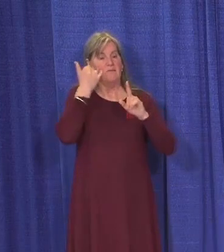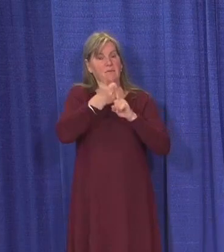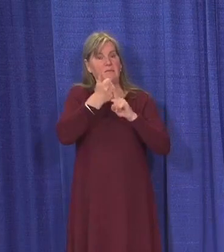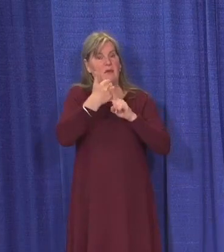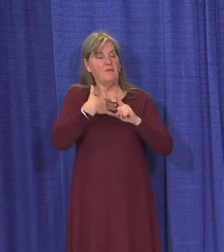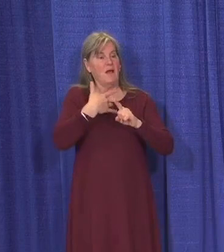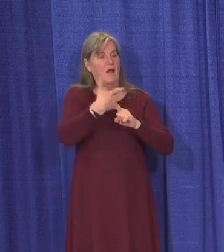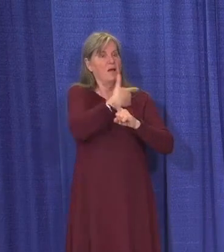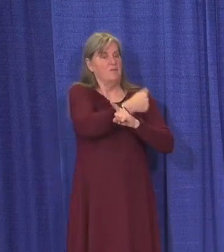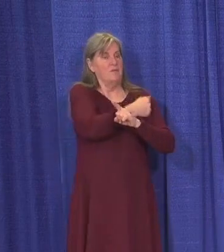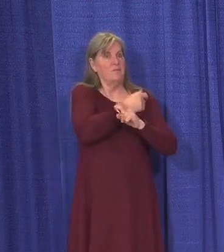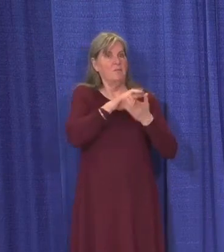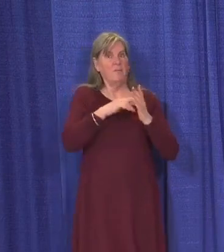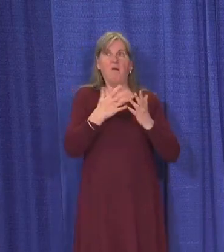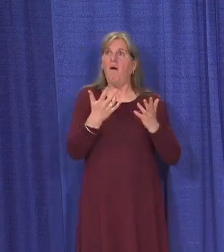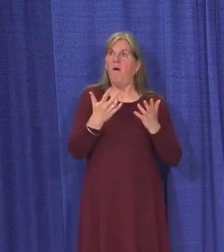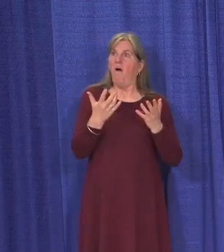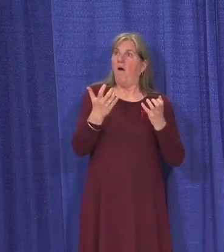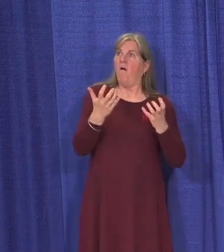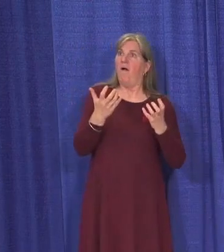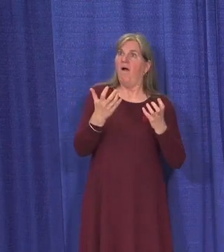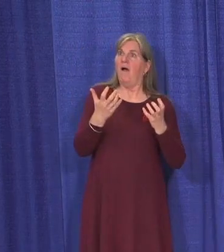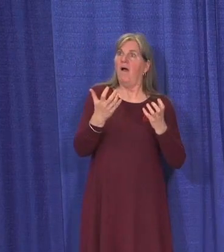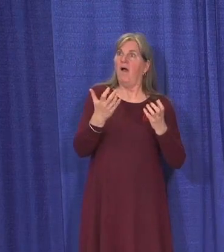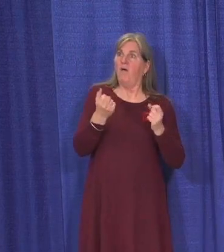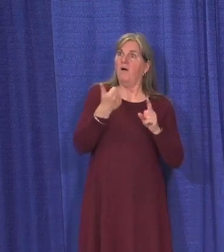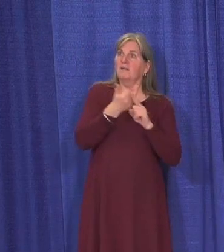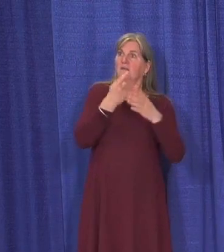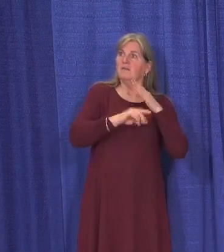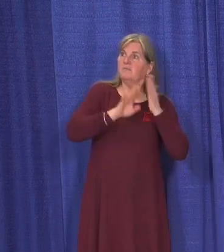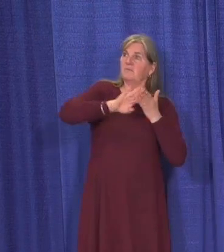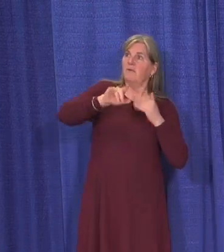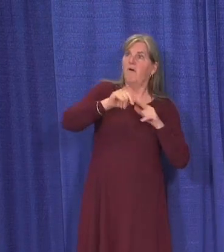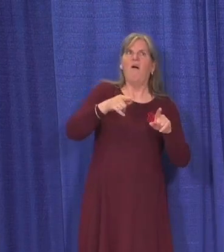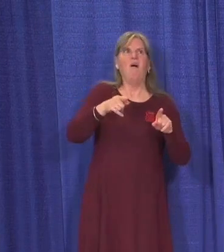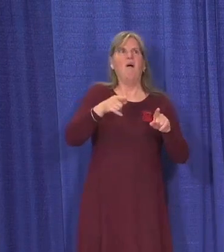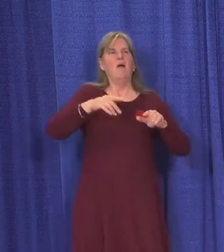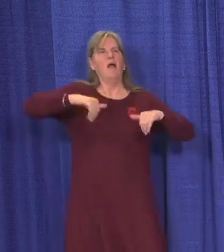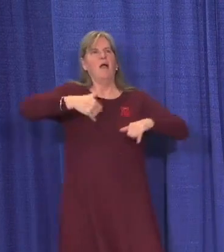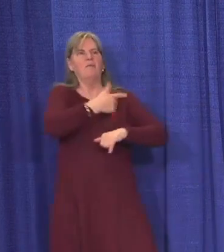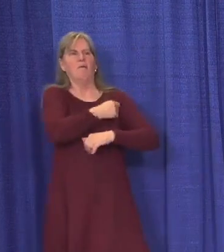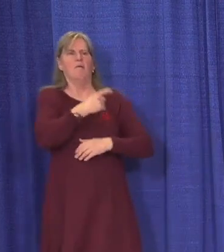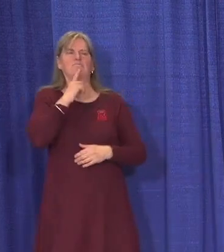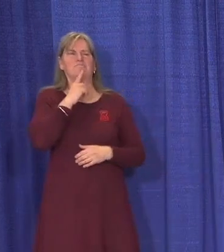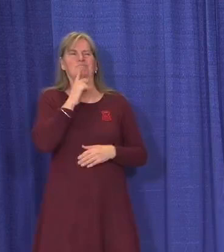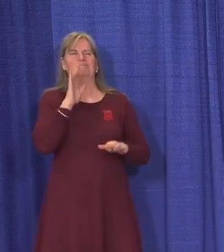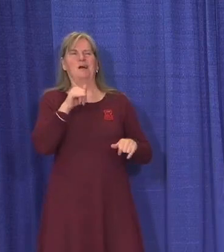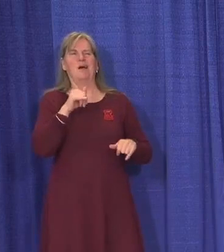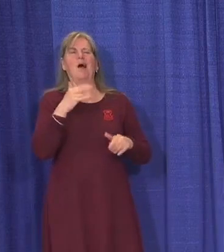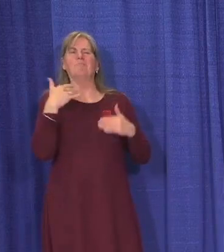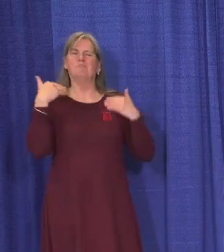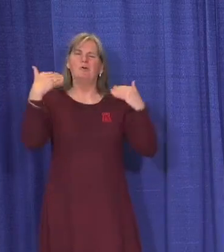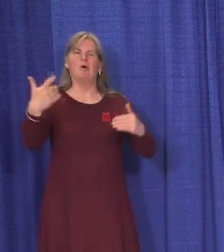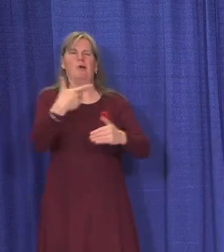of the strategic reason behind having -- waving self-isolation